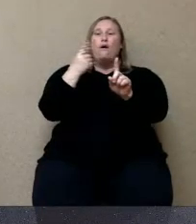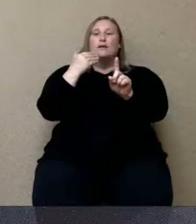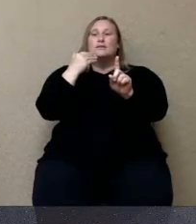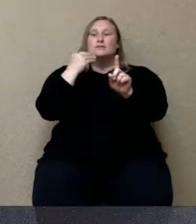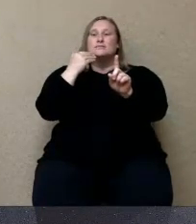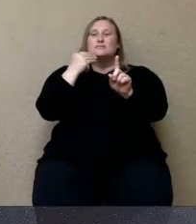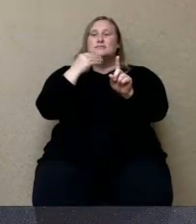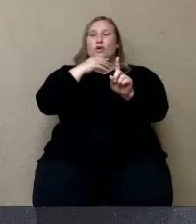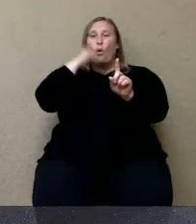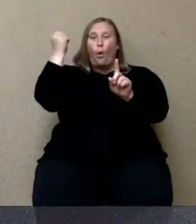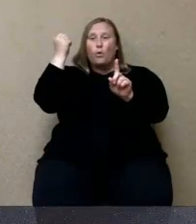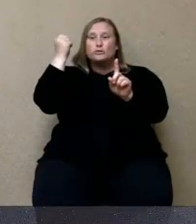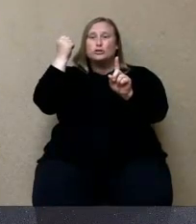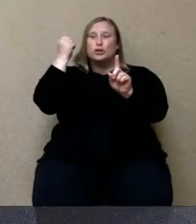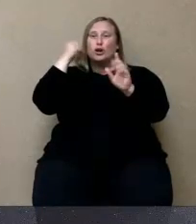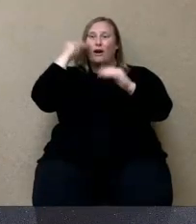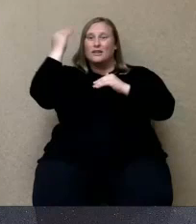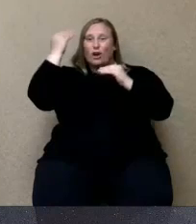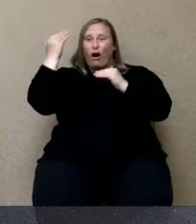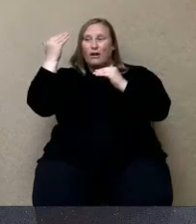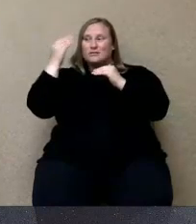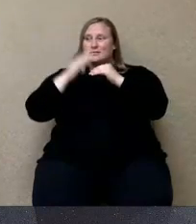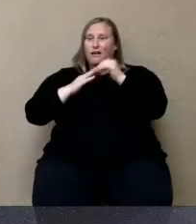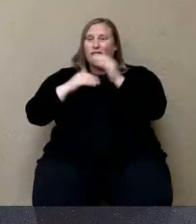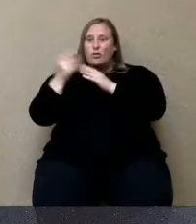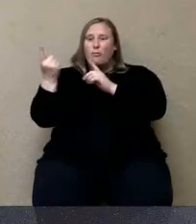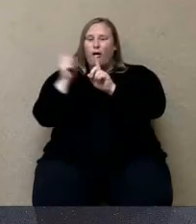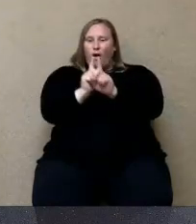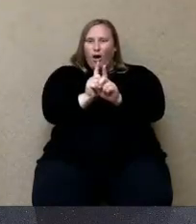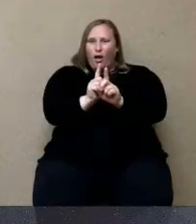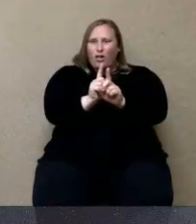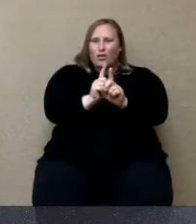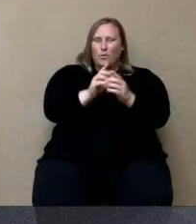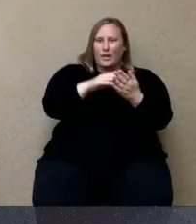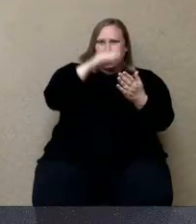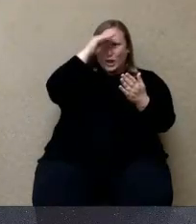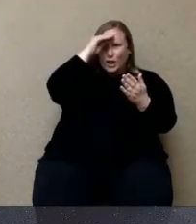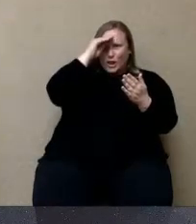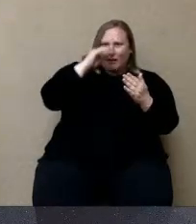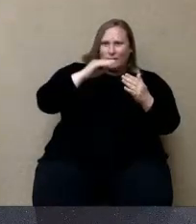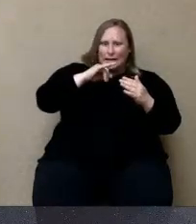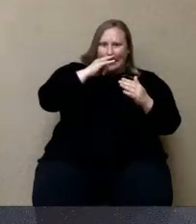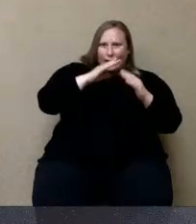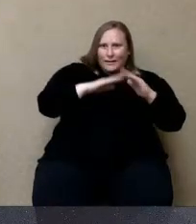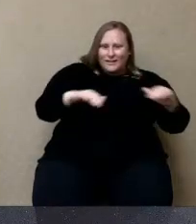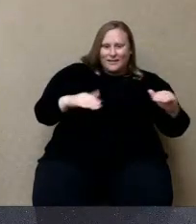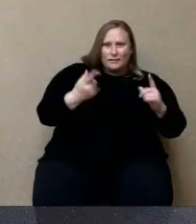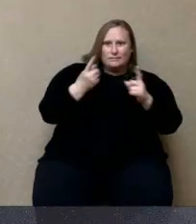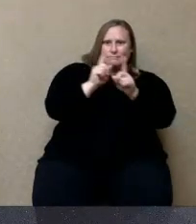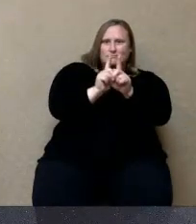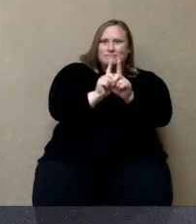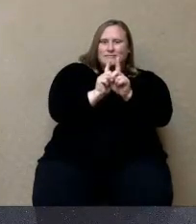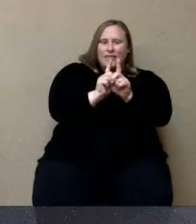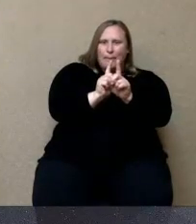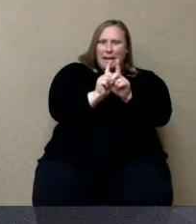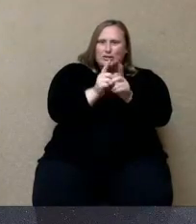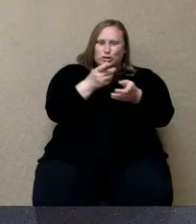comfortable AAC user with new, learning, young AAC users and having them be a mentor and there's been a lot of success